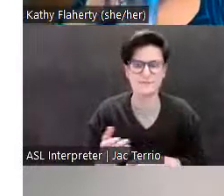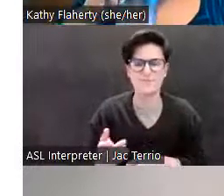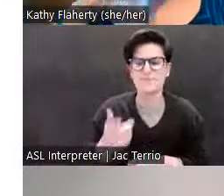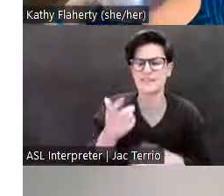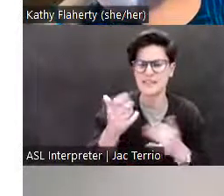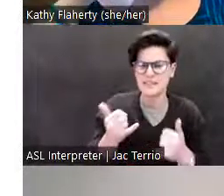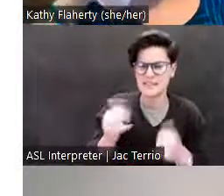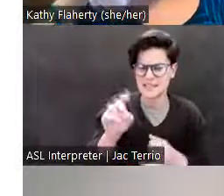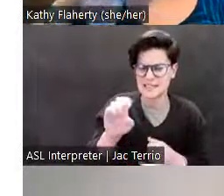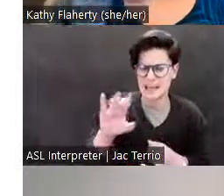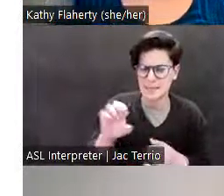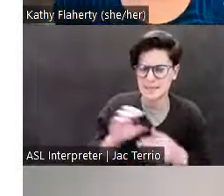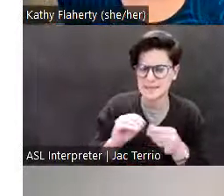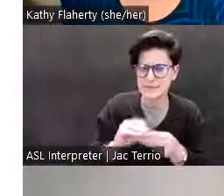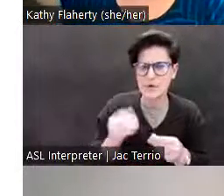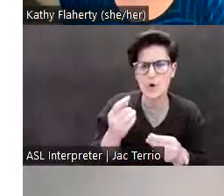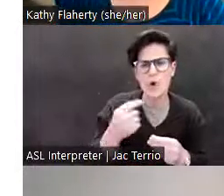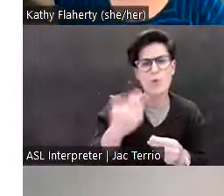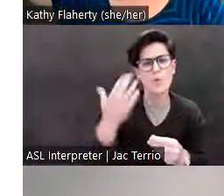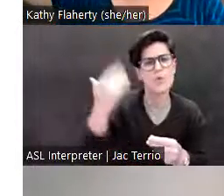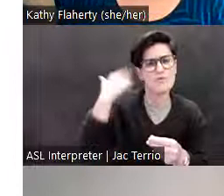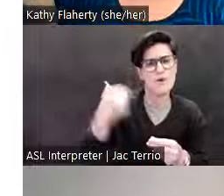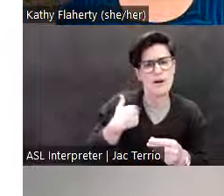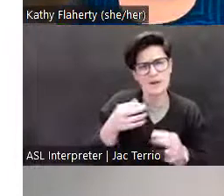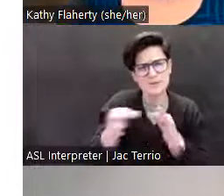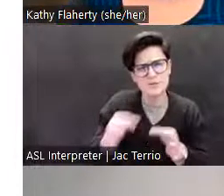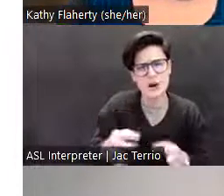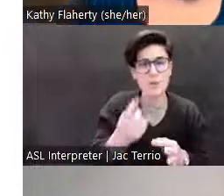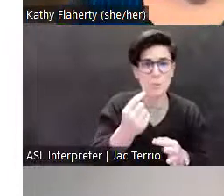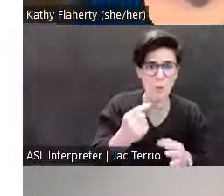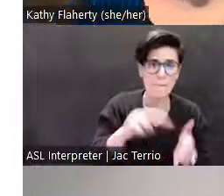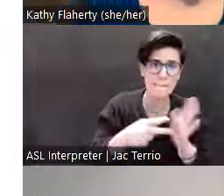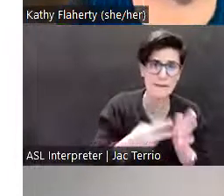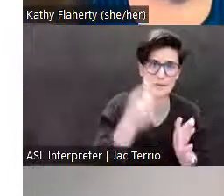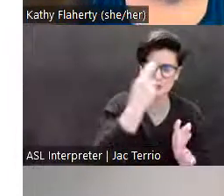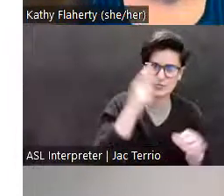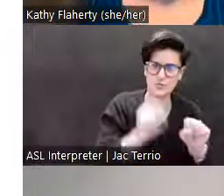is a reasonable accommodation, and you know 15:25:00 We talked about what's not and we